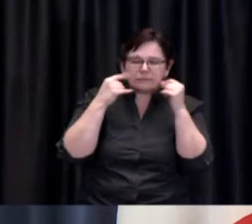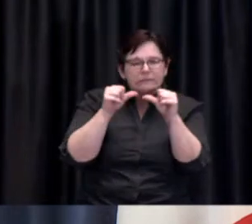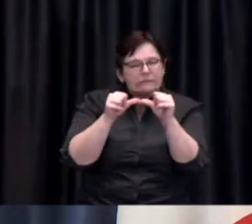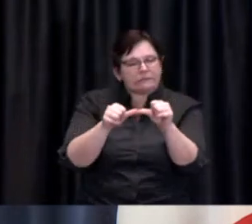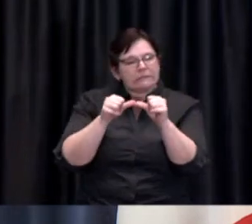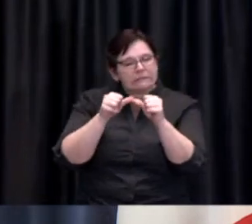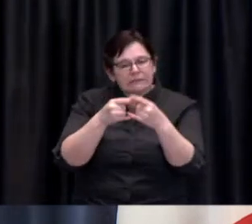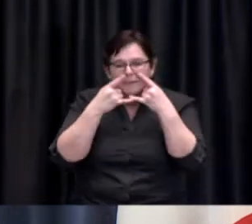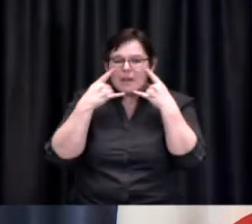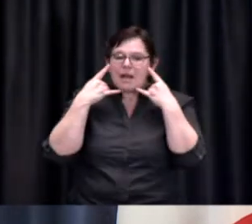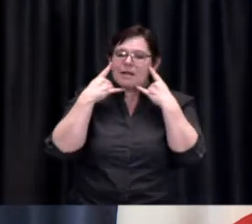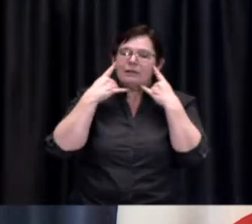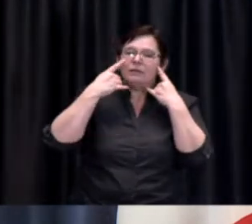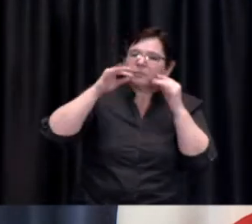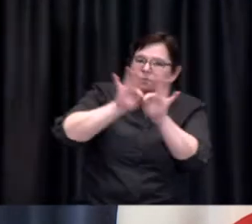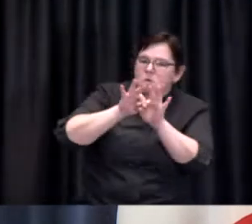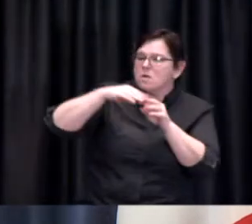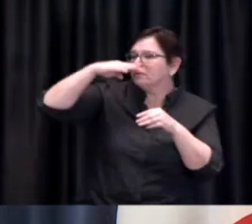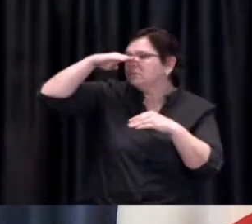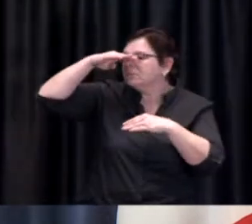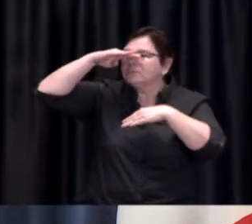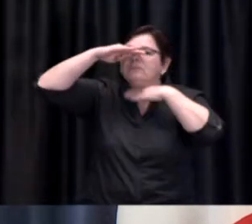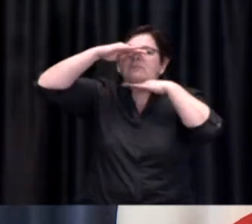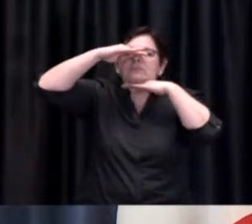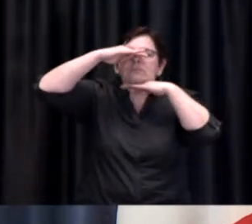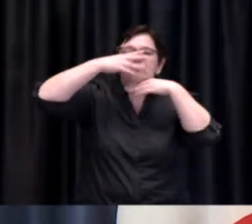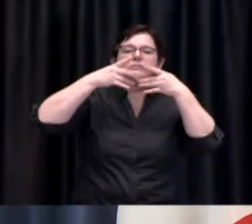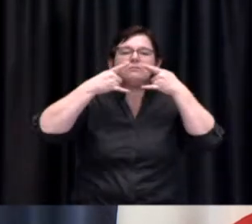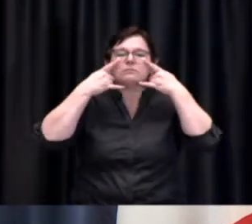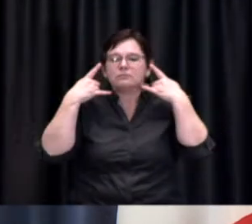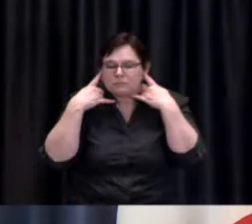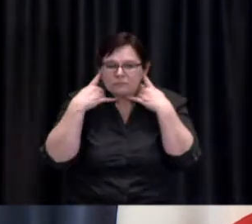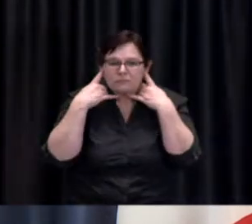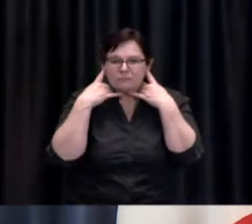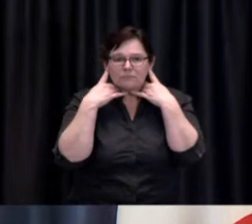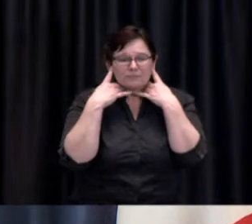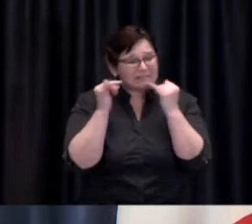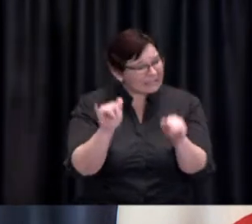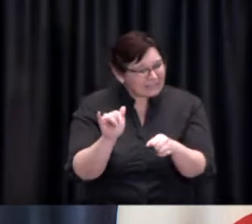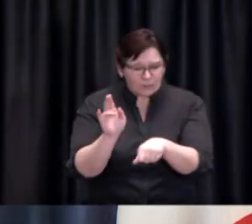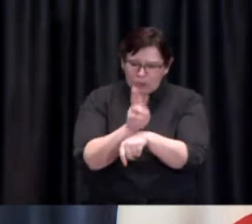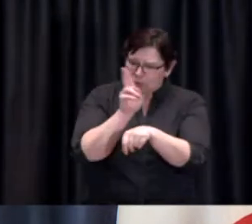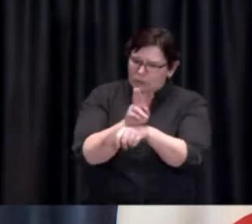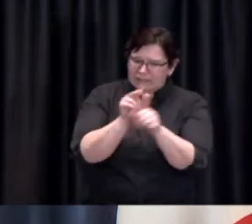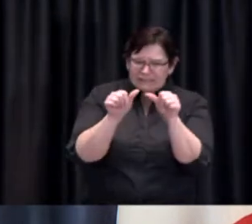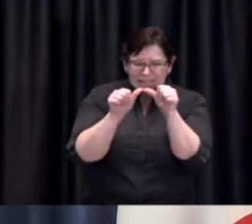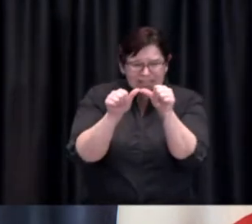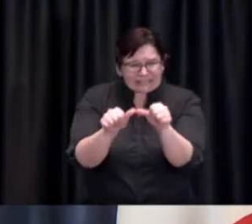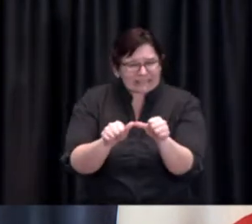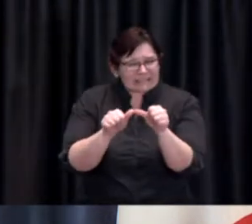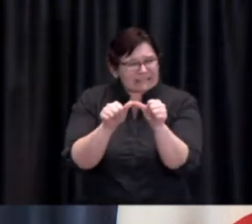keeping your physical distance as much as possible from others, people that you don't live with,